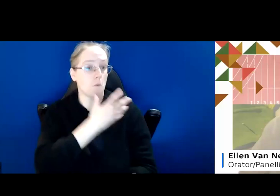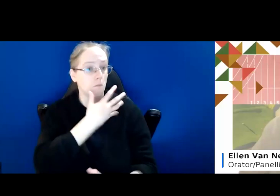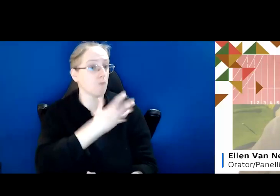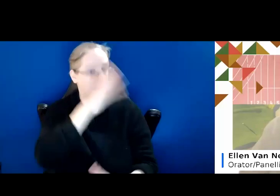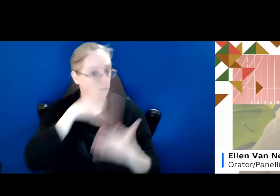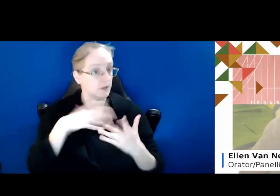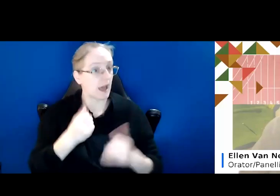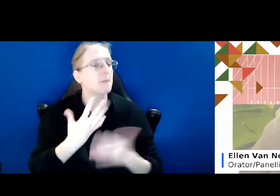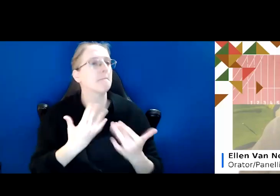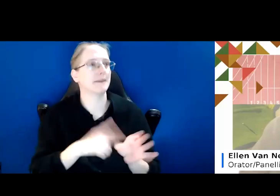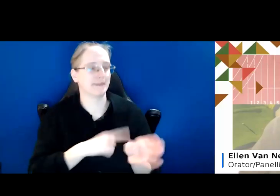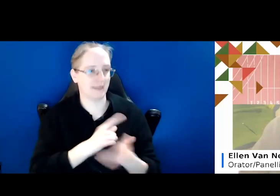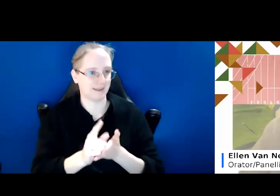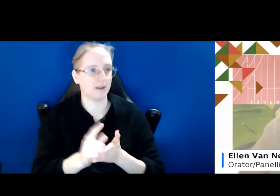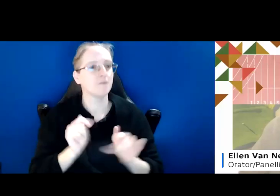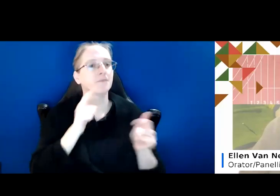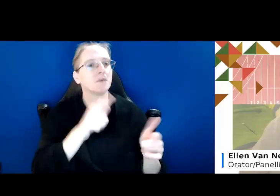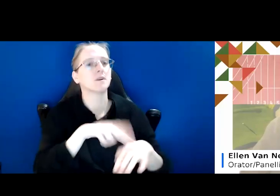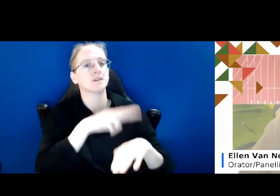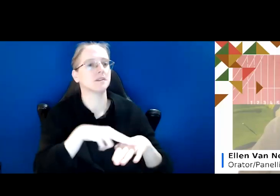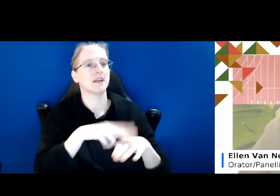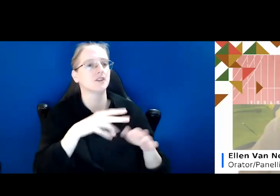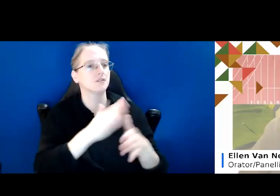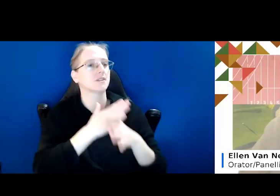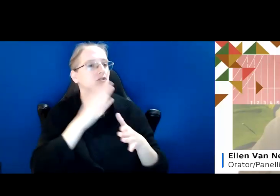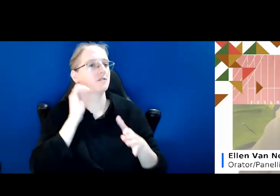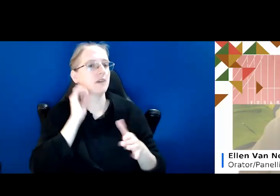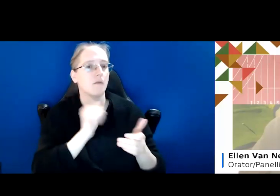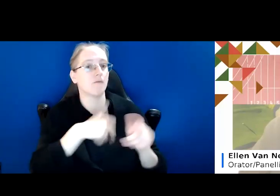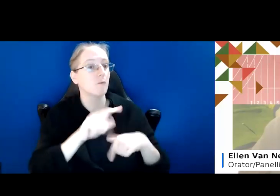at the National Indigenous Football Championships on Gabby Gavilan and